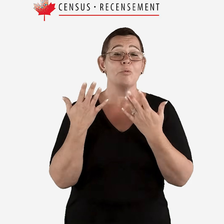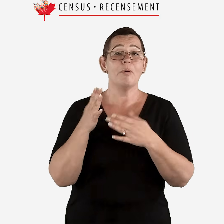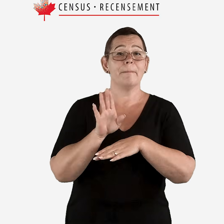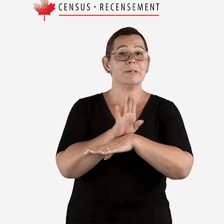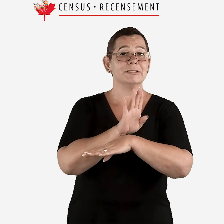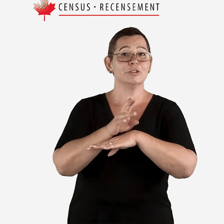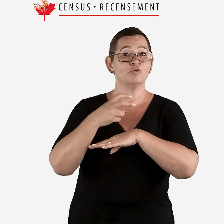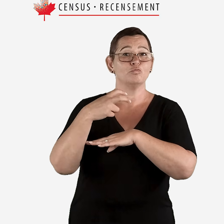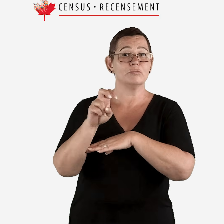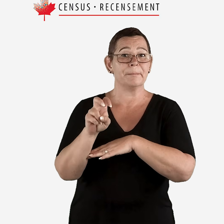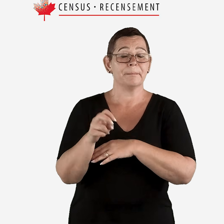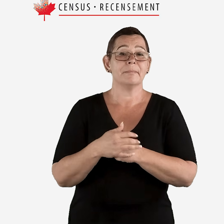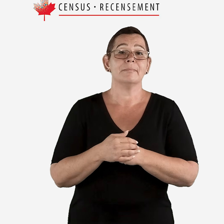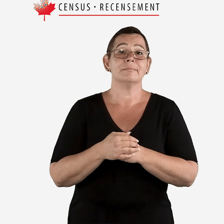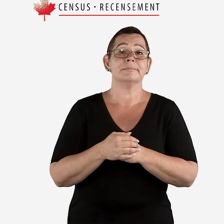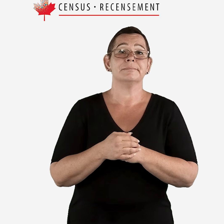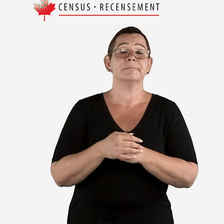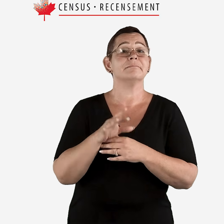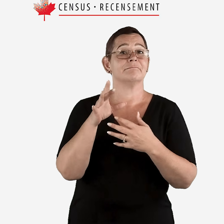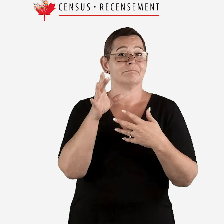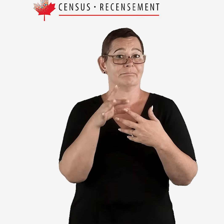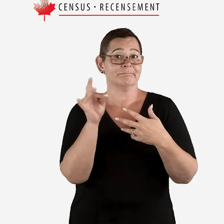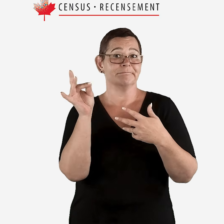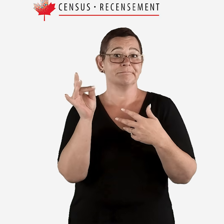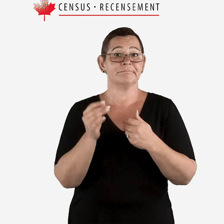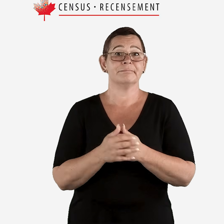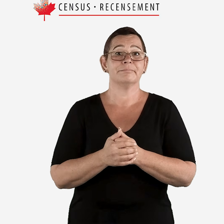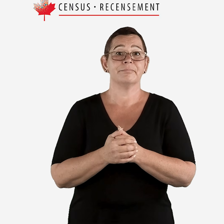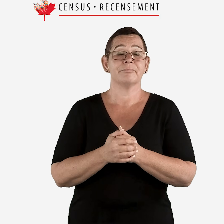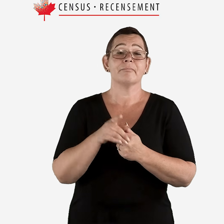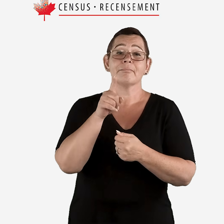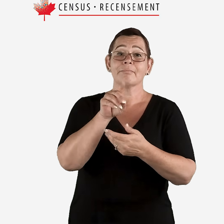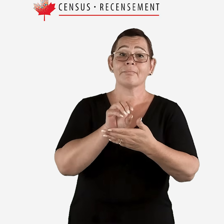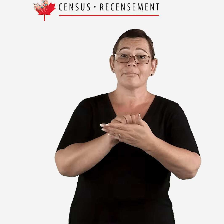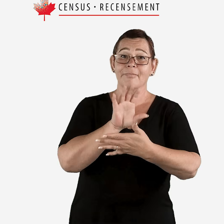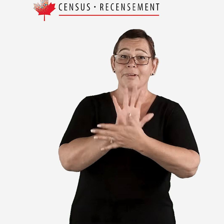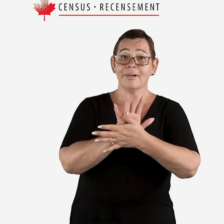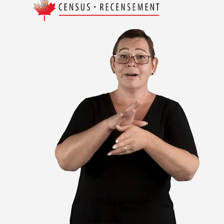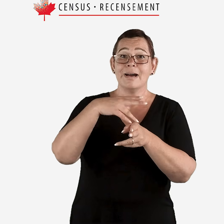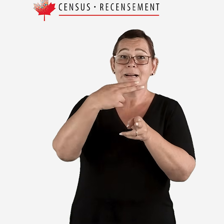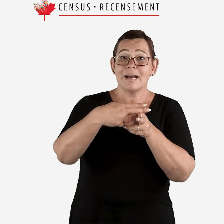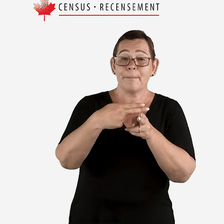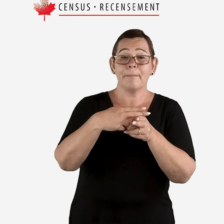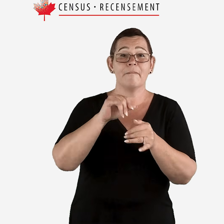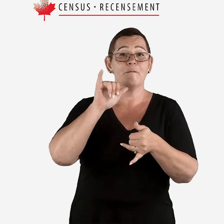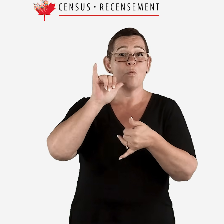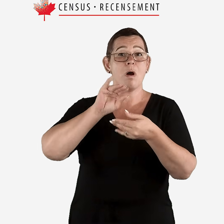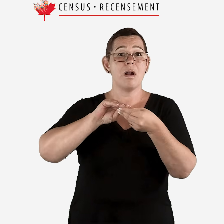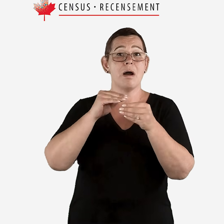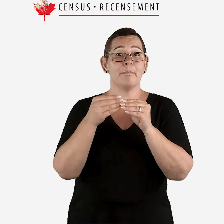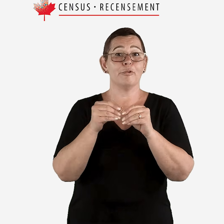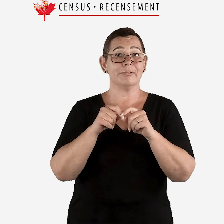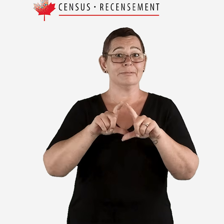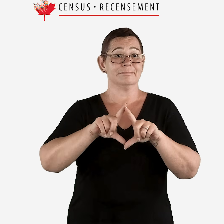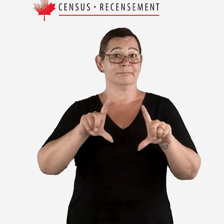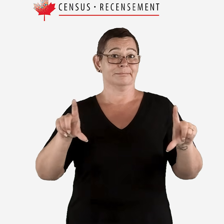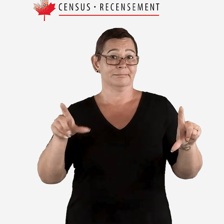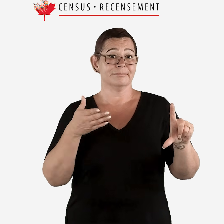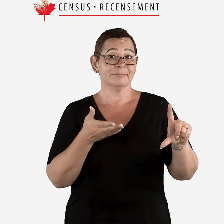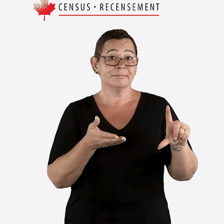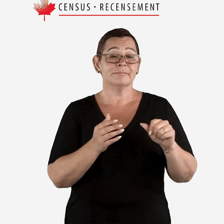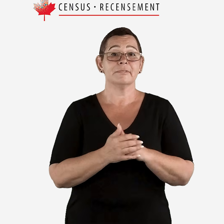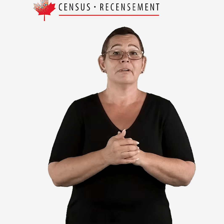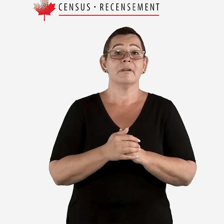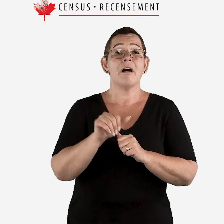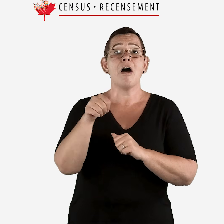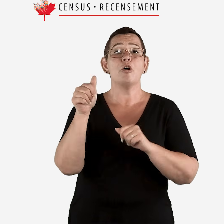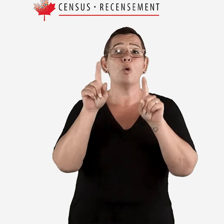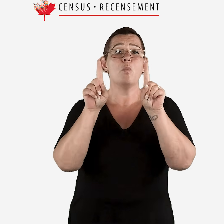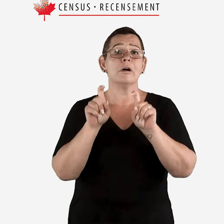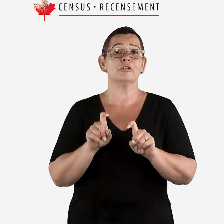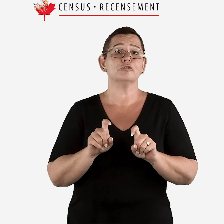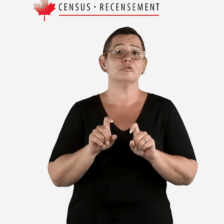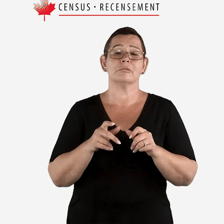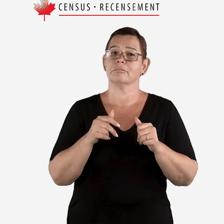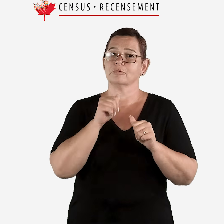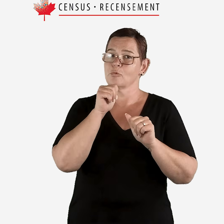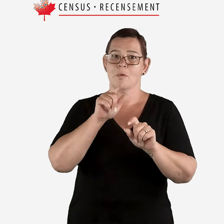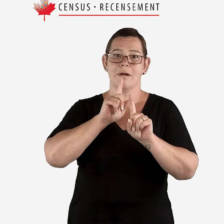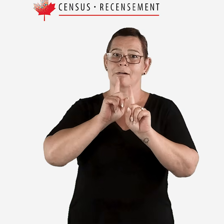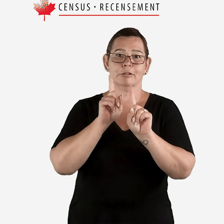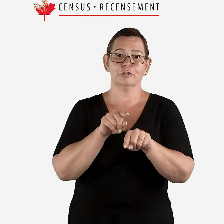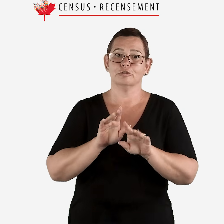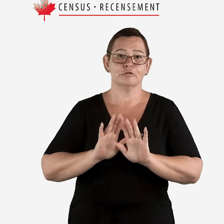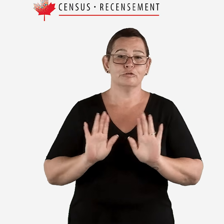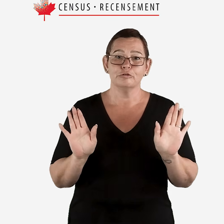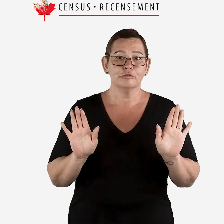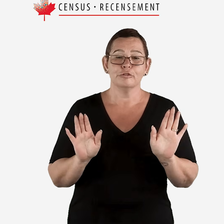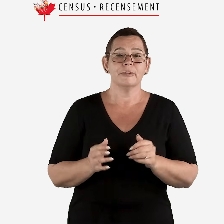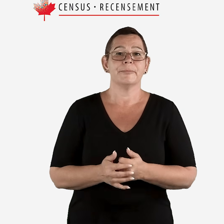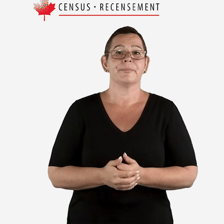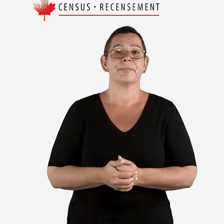or on a business trip), select this option. Print your name and your telephone number in the space provided. Do not answer other questions.